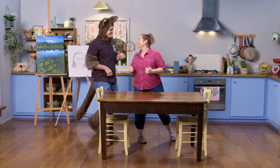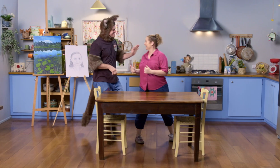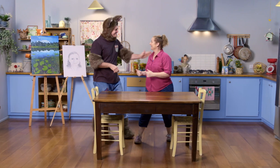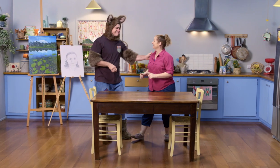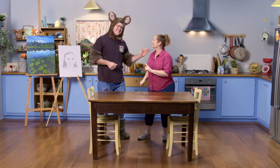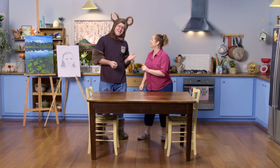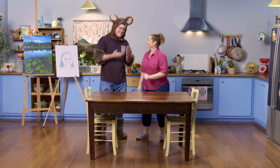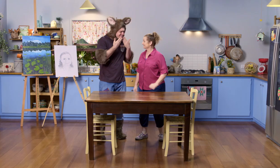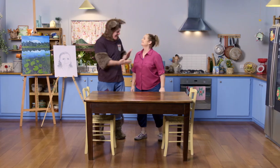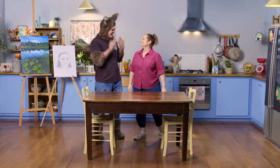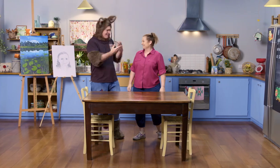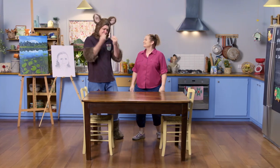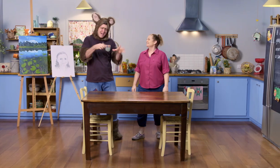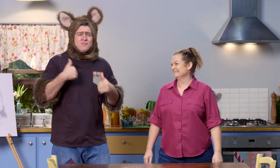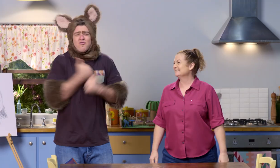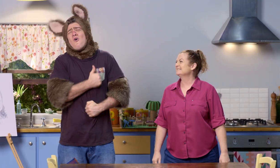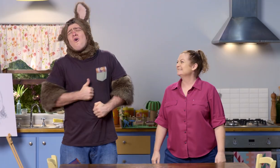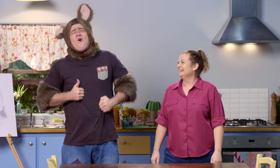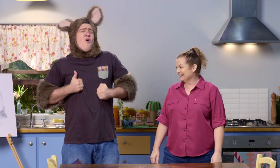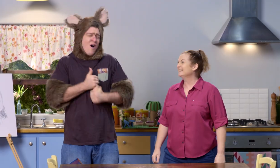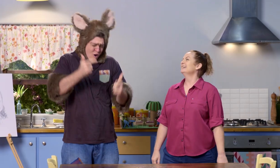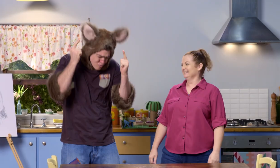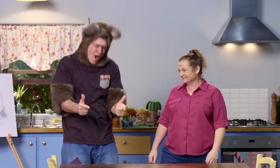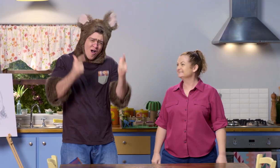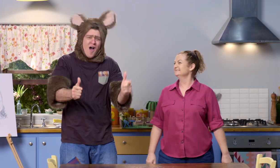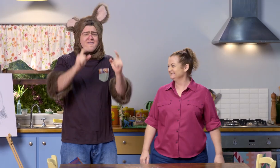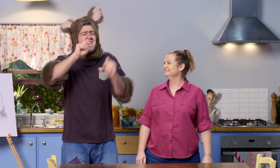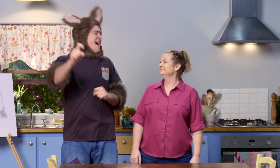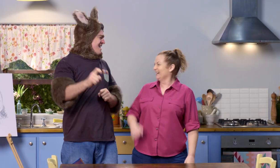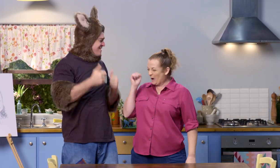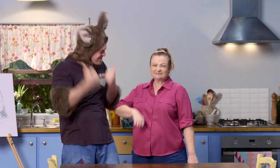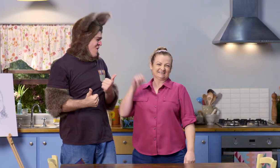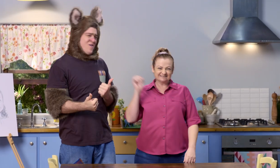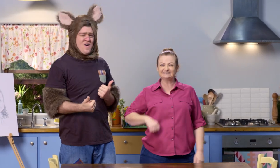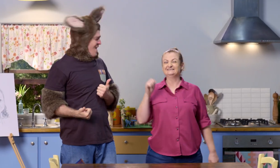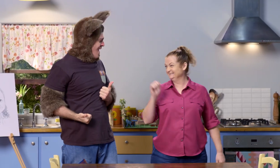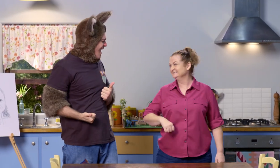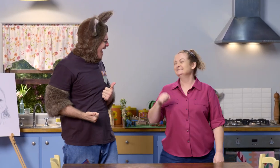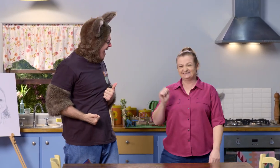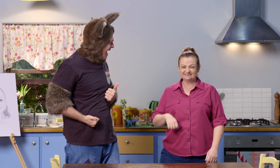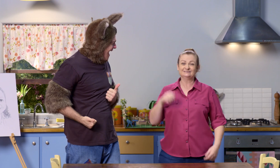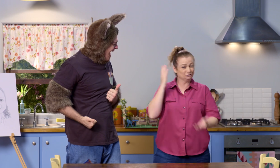This is great. Sally, thank you so much for today's party. I really enjoyed myself. I had so much fun.